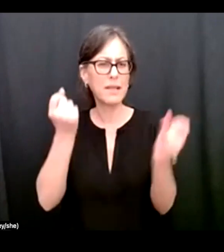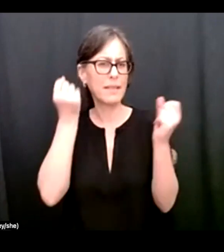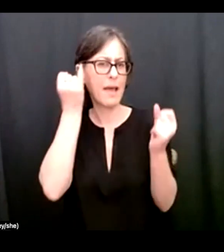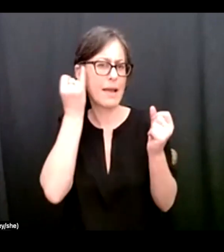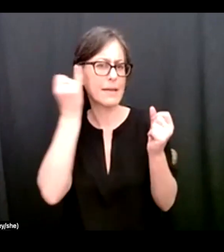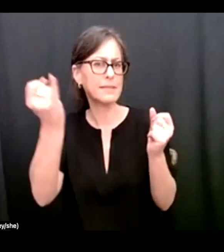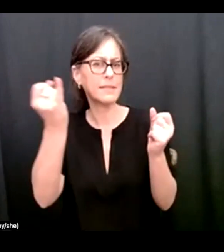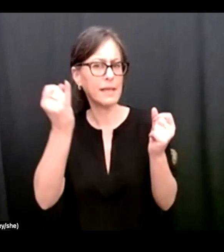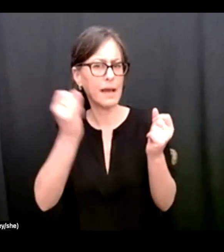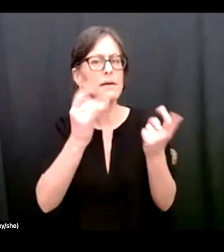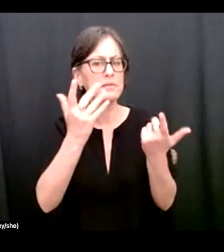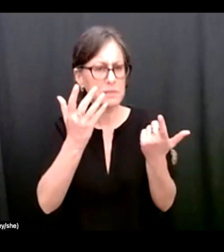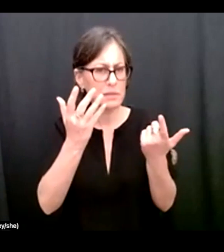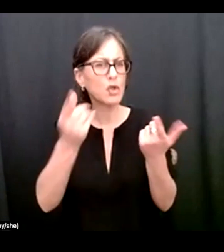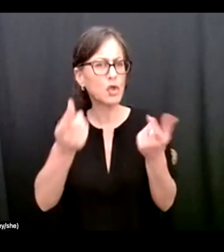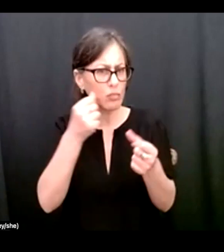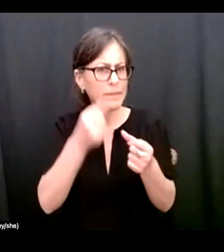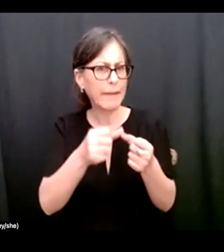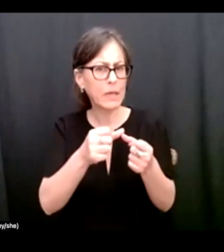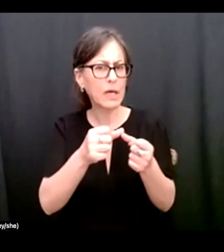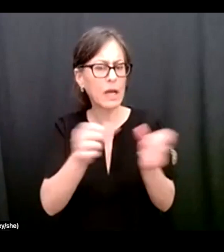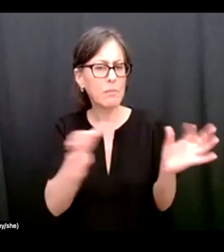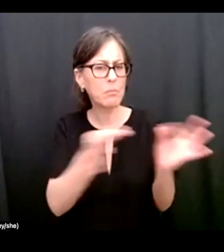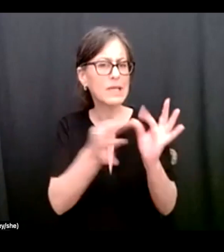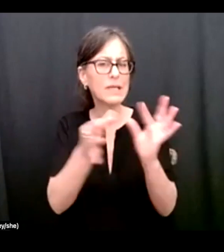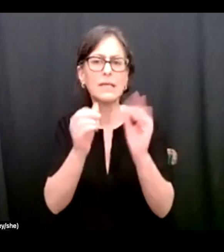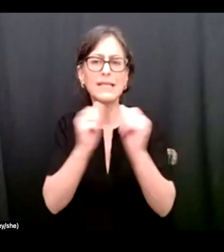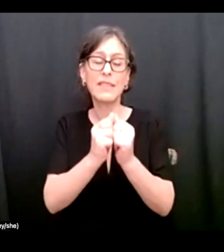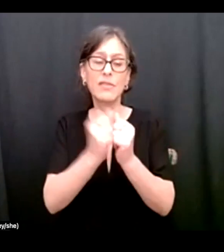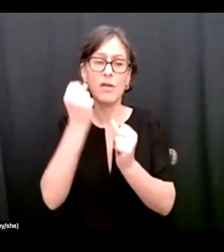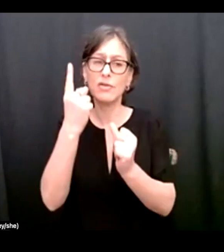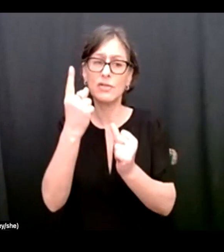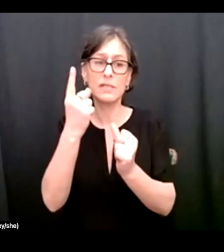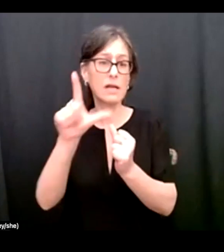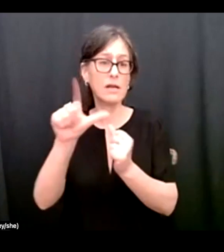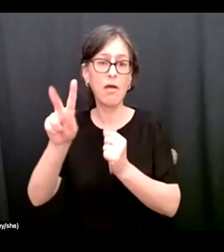and kind of put those things together. And of course, a love song can be a breakup song.